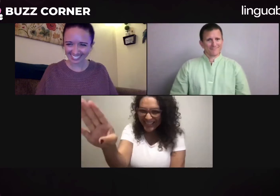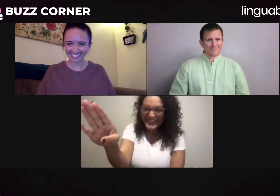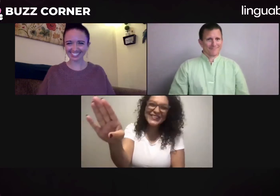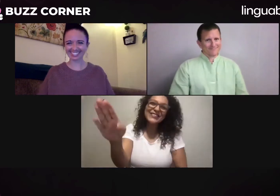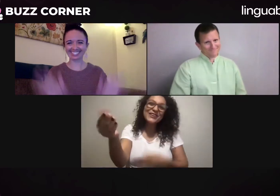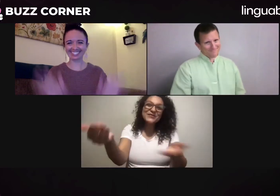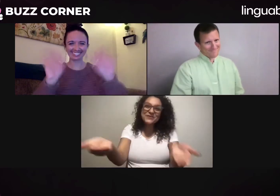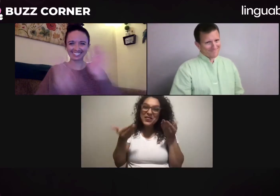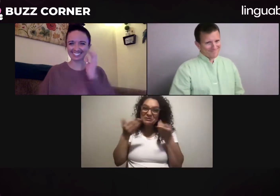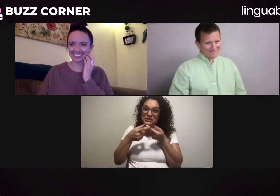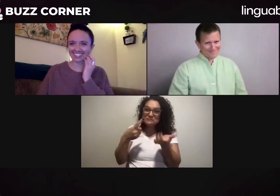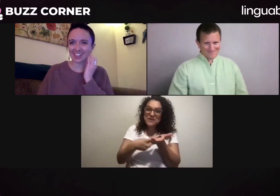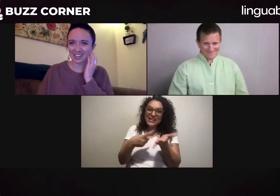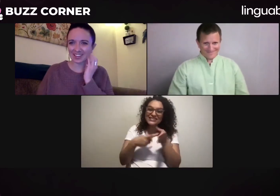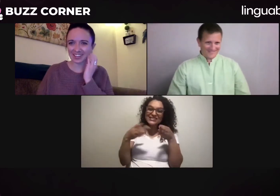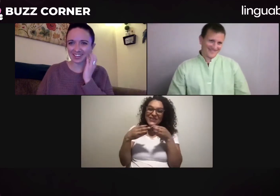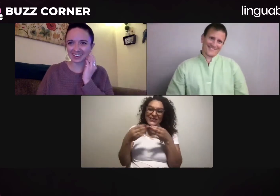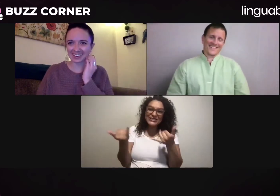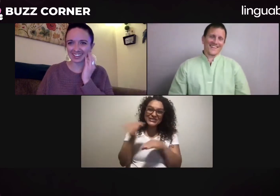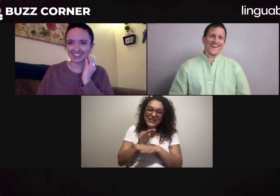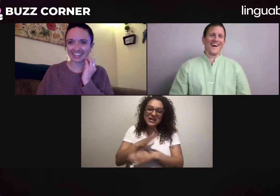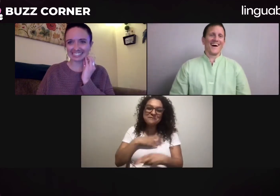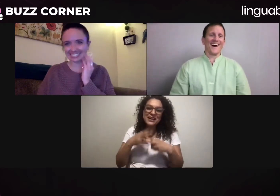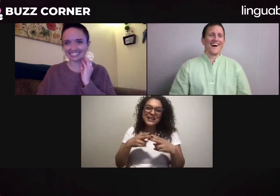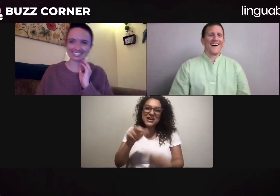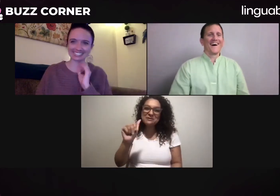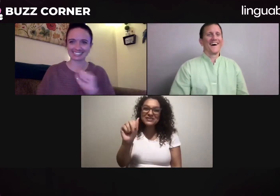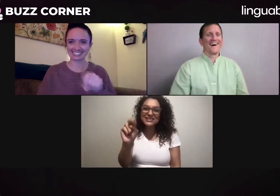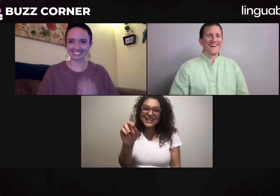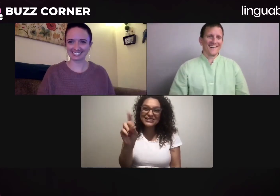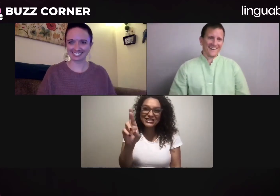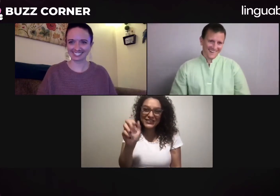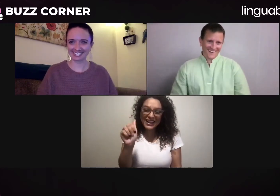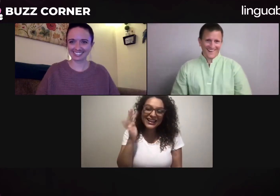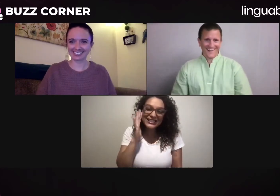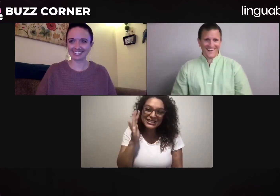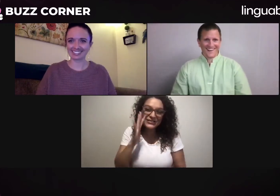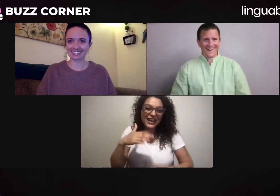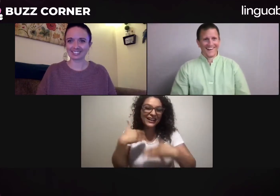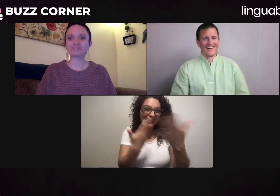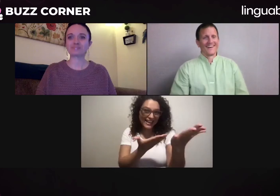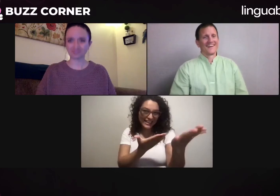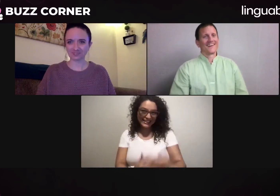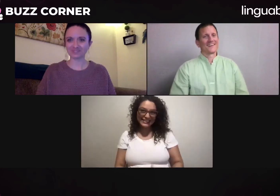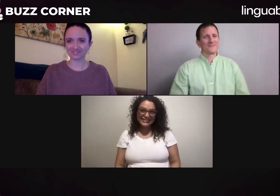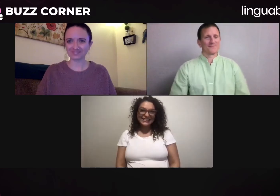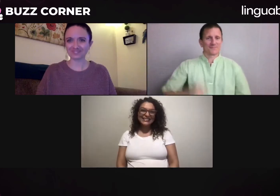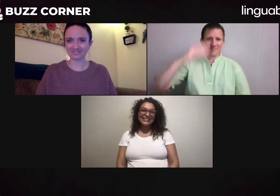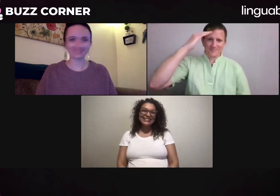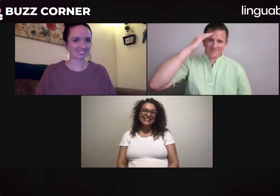Hello, everyone, and welcome to The Buzz Corner this evening. My name is Andrea.